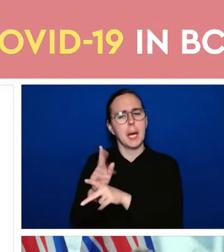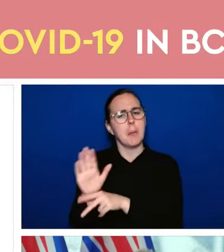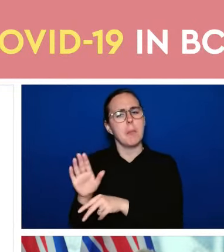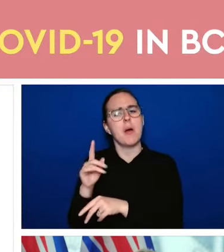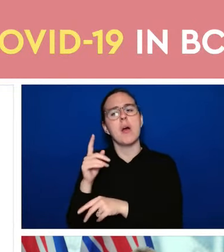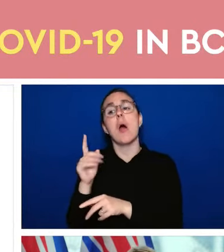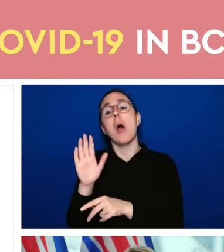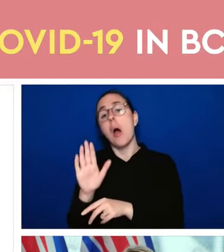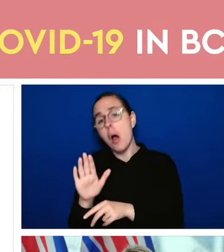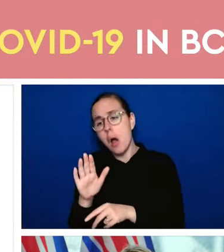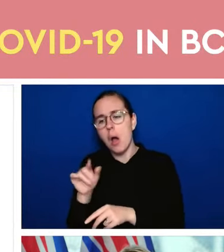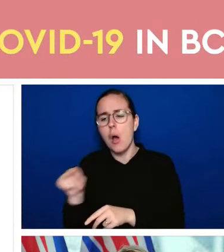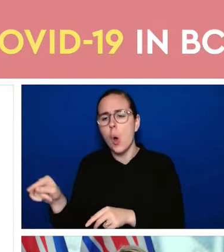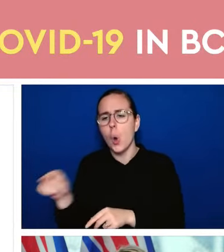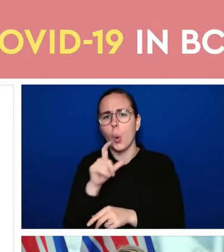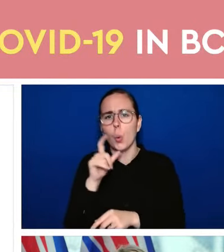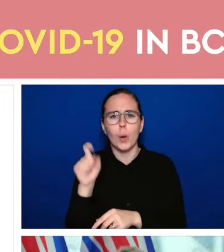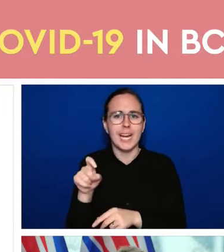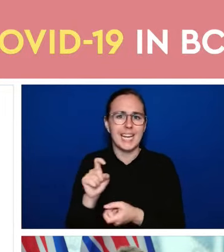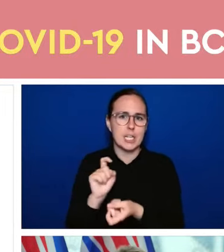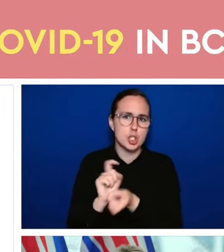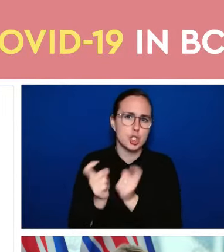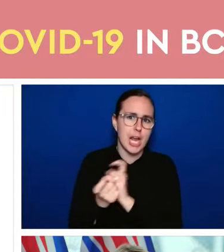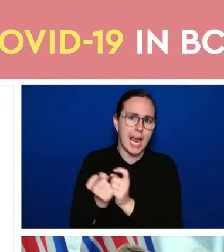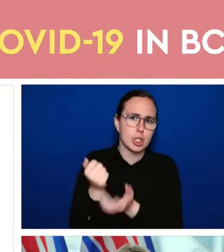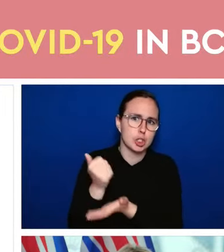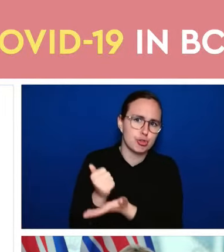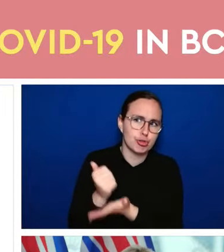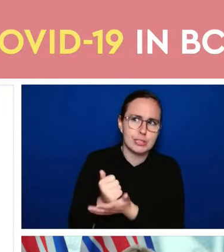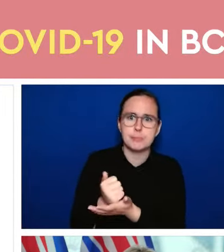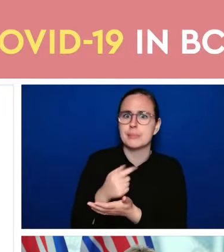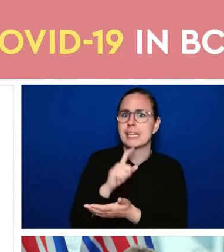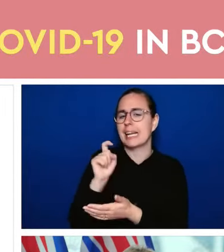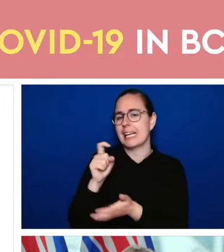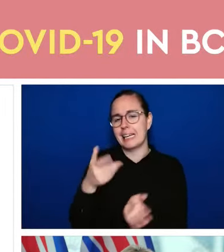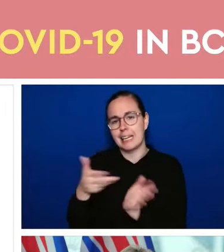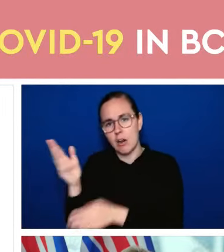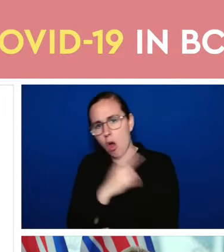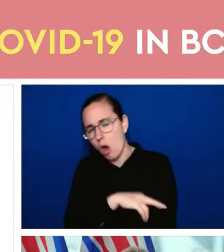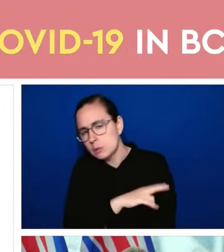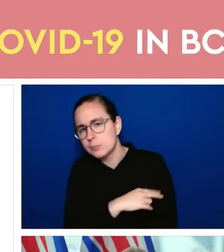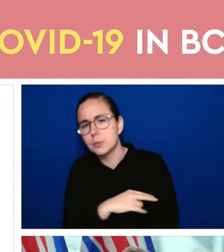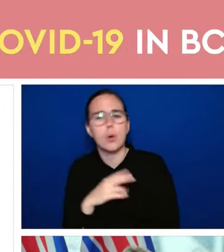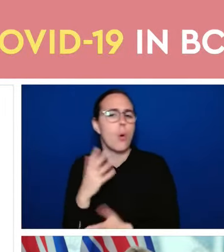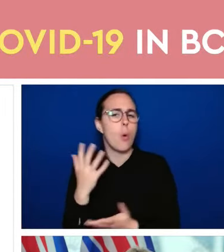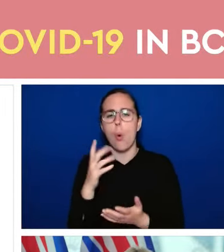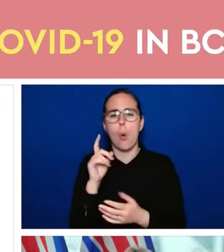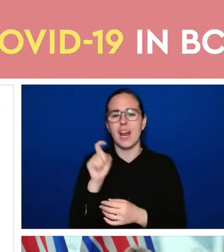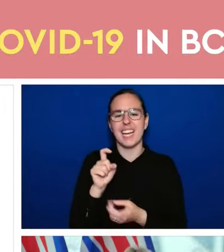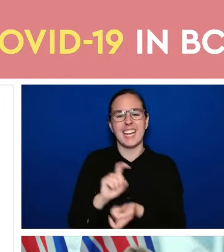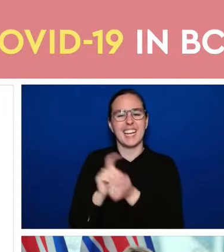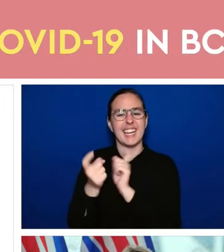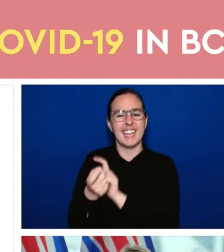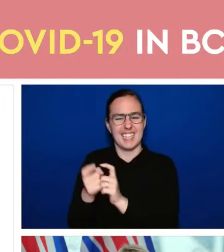whether you. Can access packs of it which is a treatment that's available for- for covered but